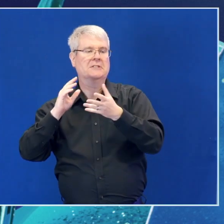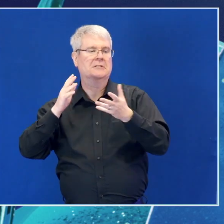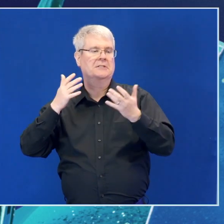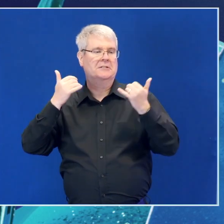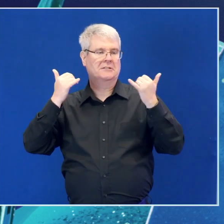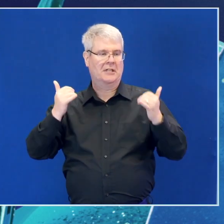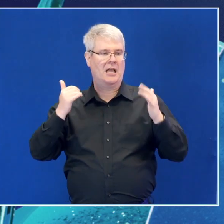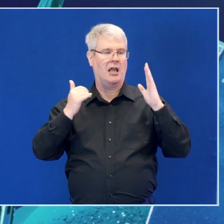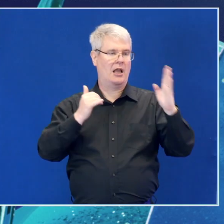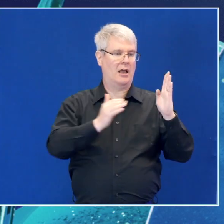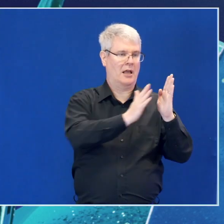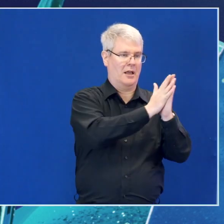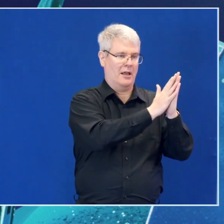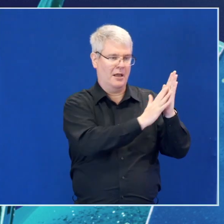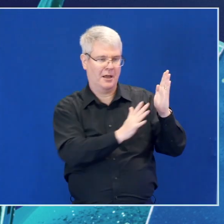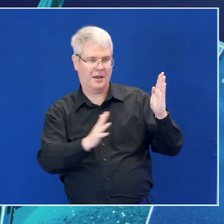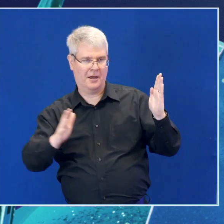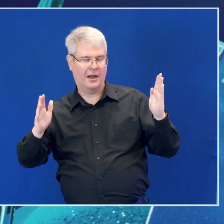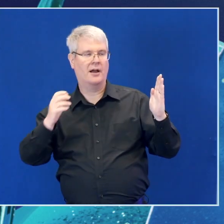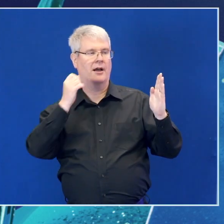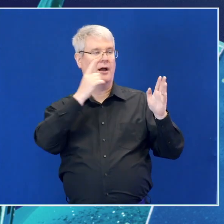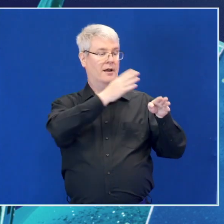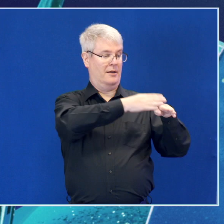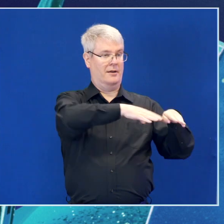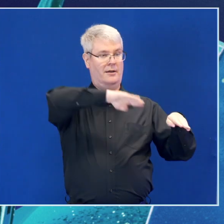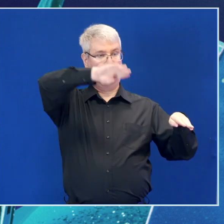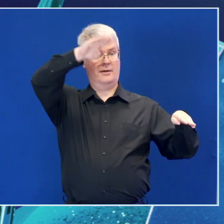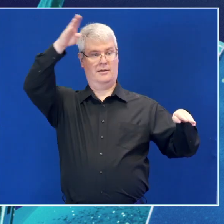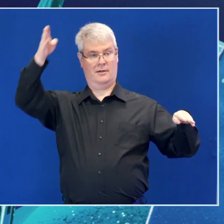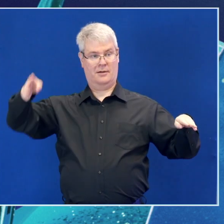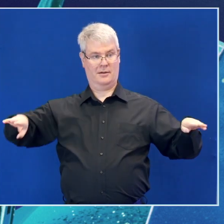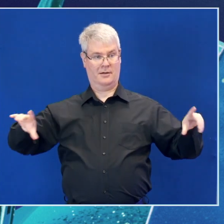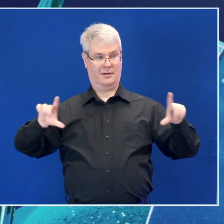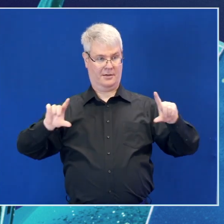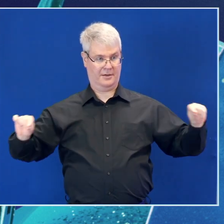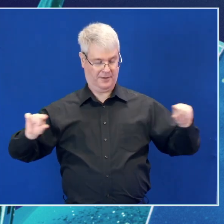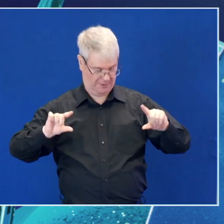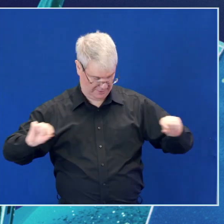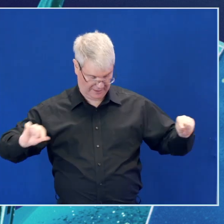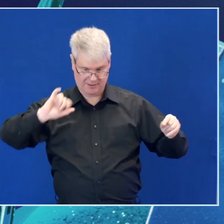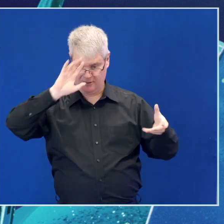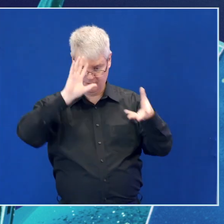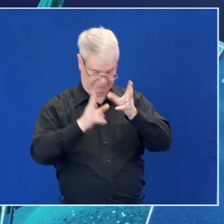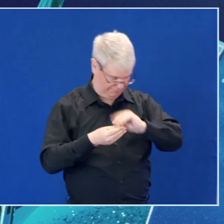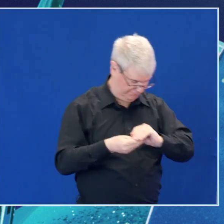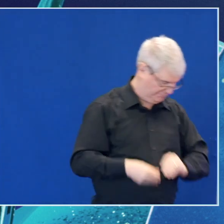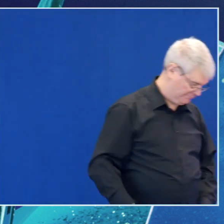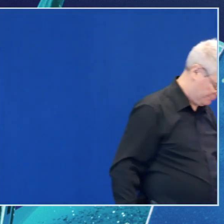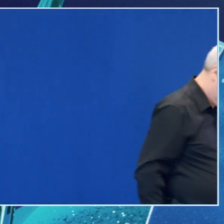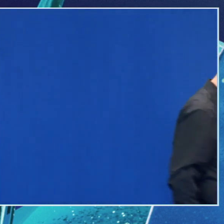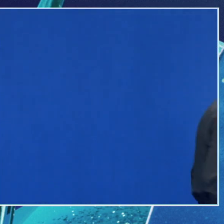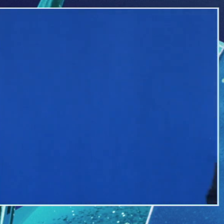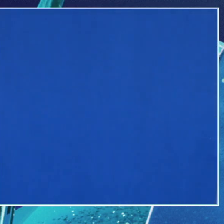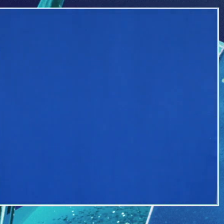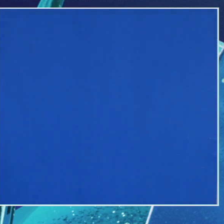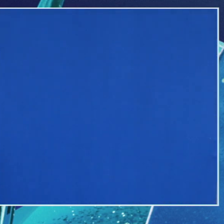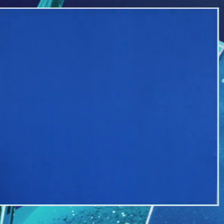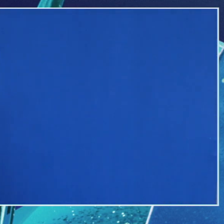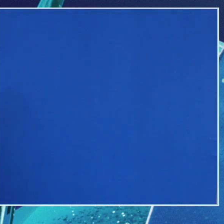So it's curb cut theory all together. Yeah. No, it's so perfect. So, Kurt, you touched on the importance of partnerships